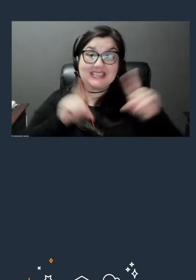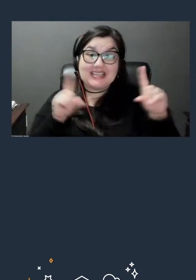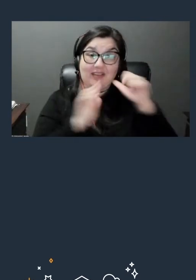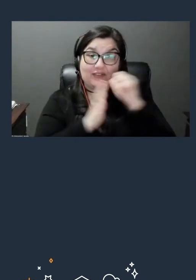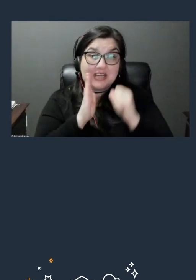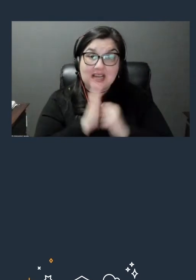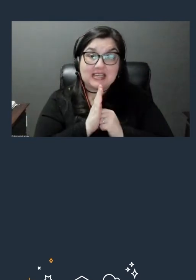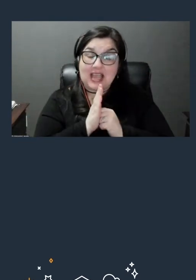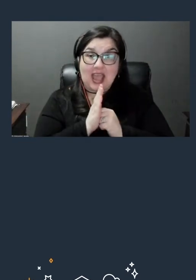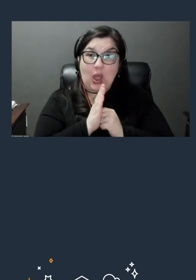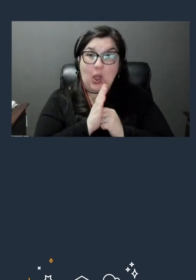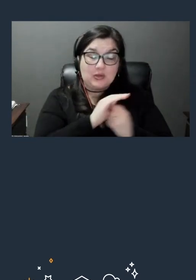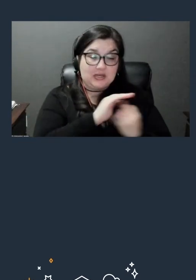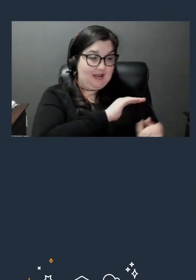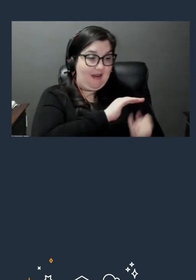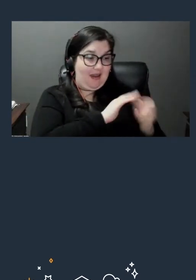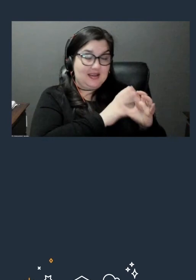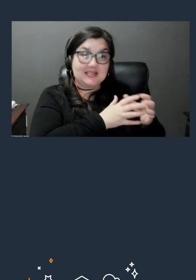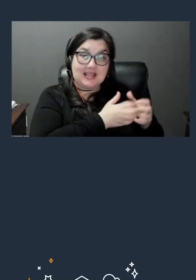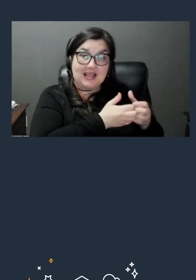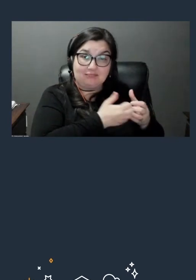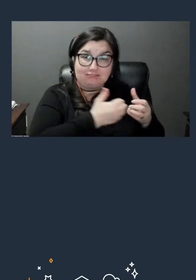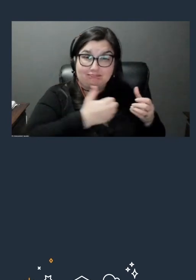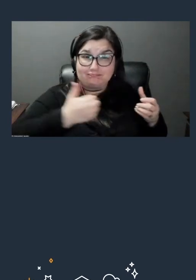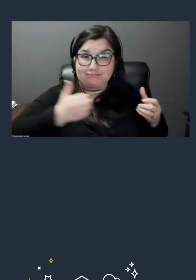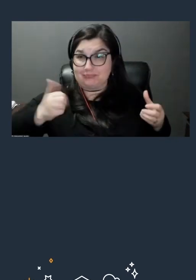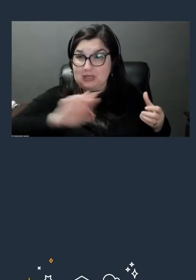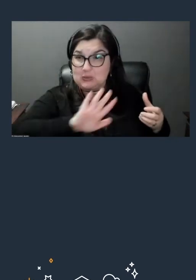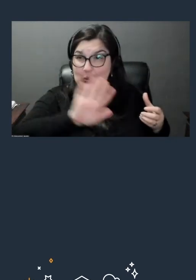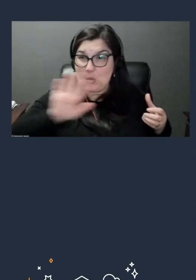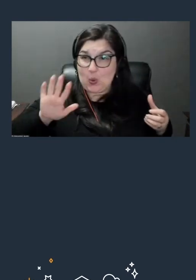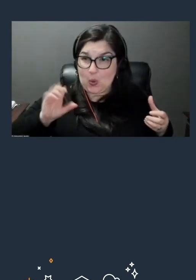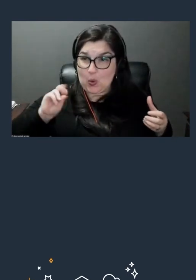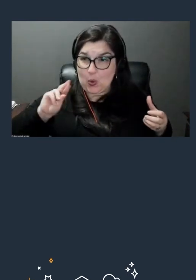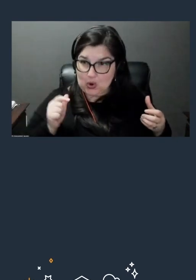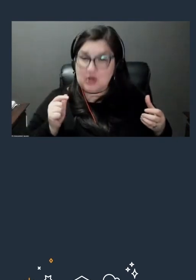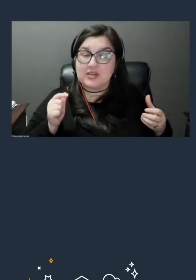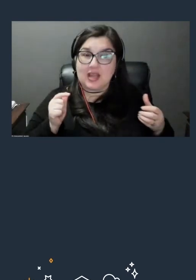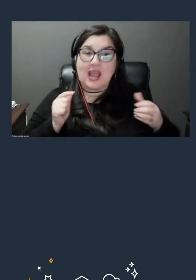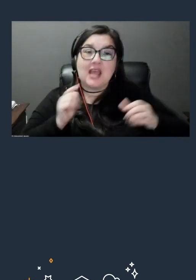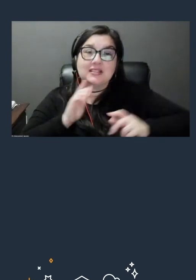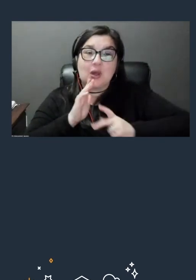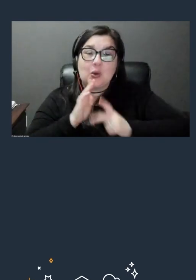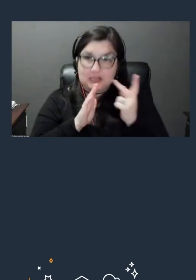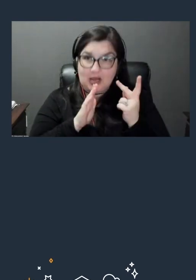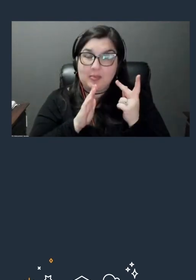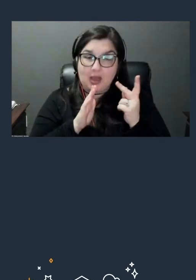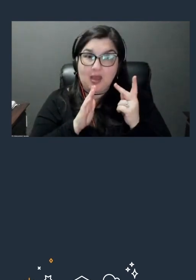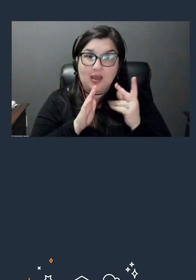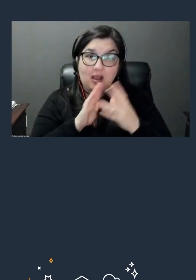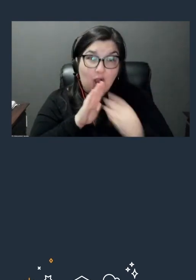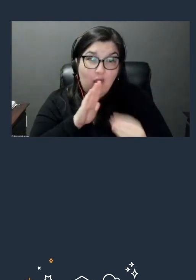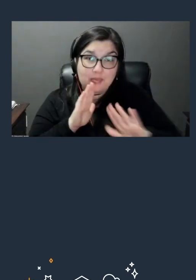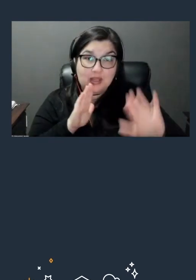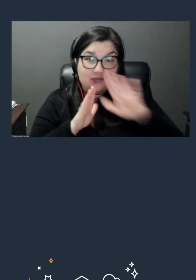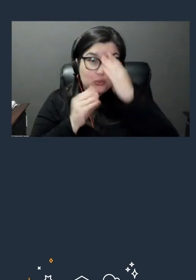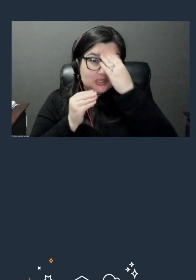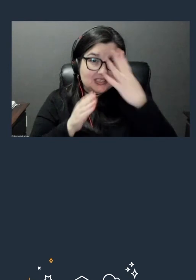from the rest of your organization. And so that way, you have a redundant copy of your data, which you can use for backup and recovery.